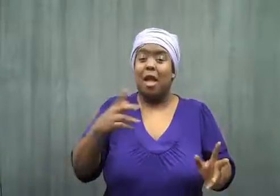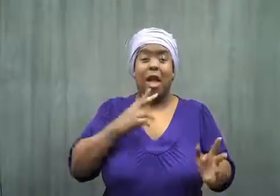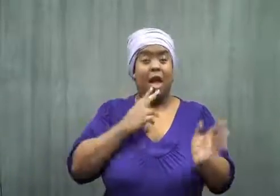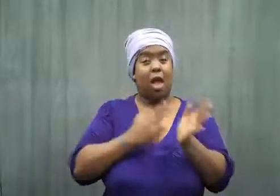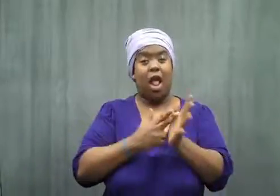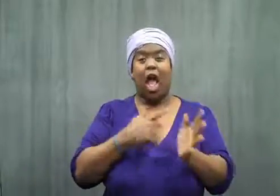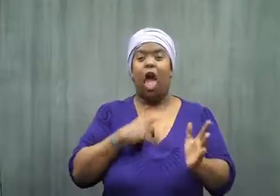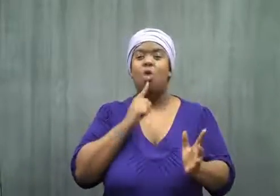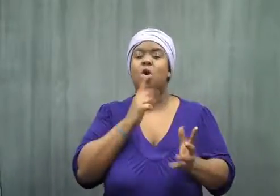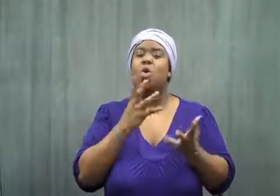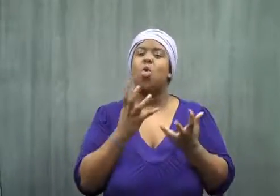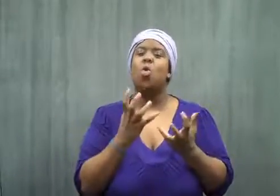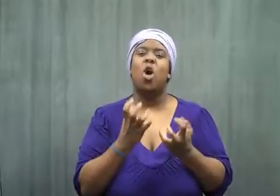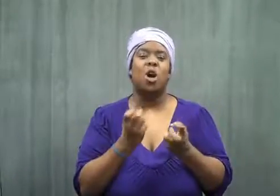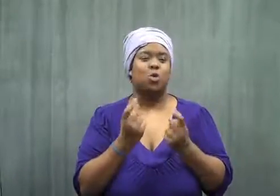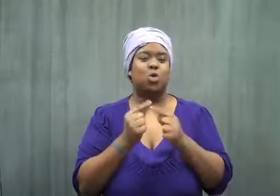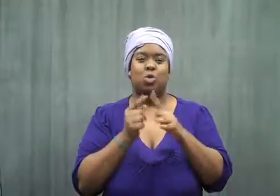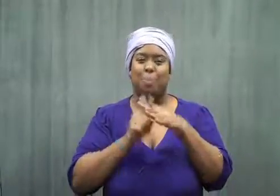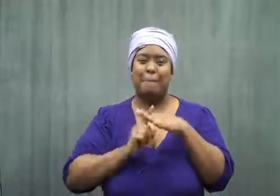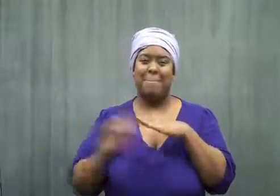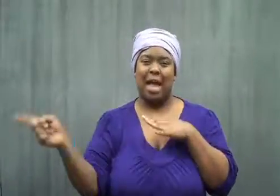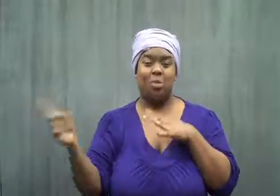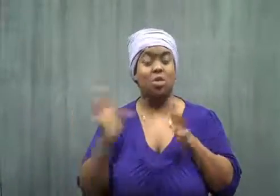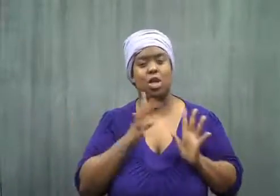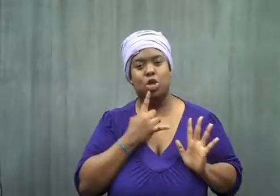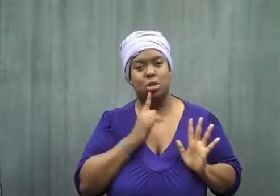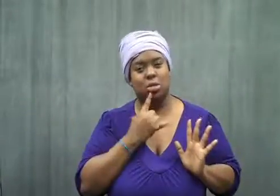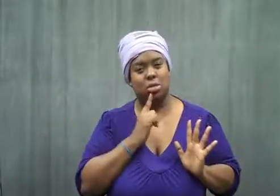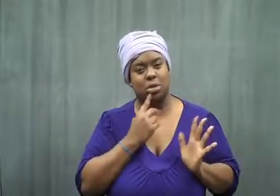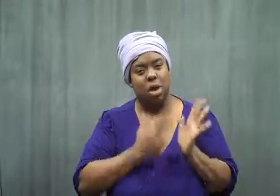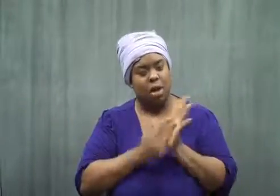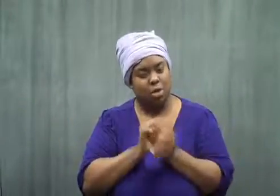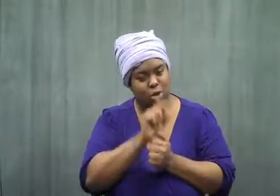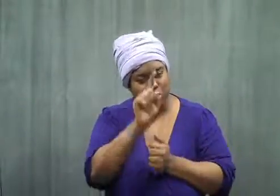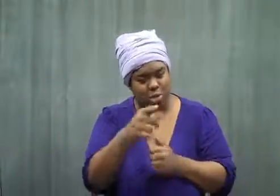I tell you, I just wanted to disappear.